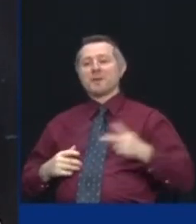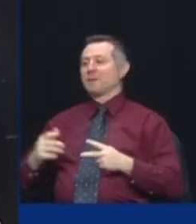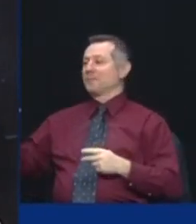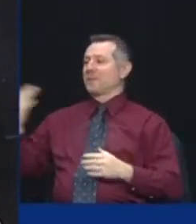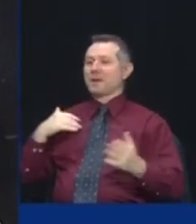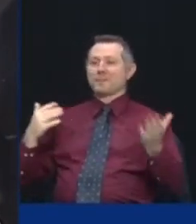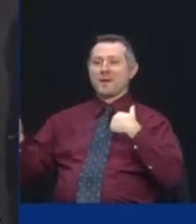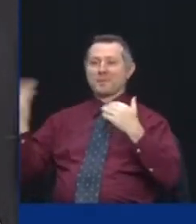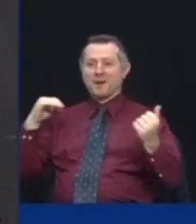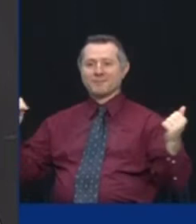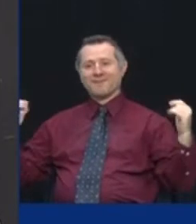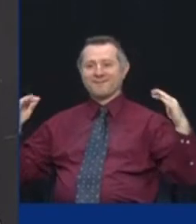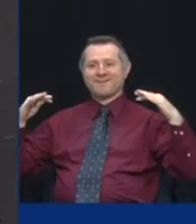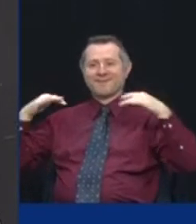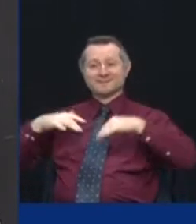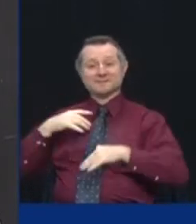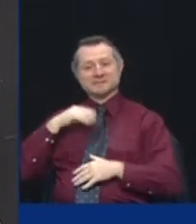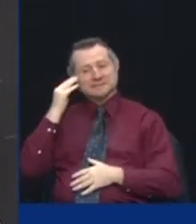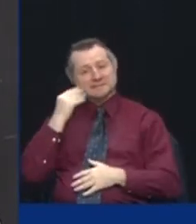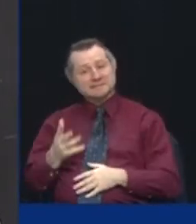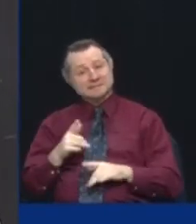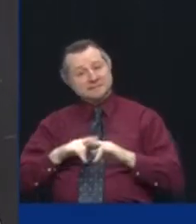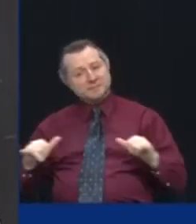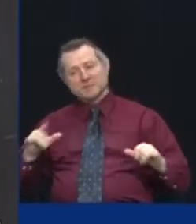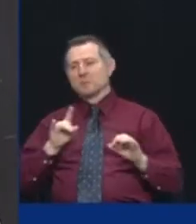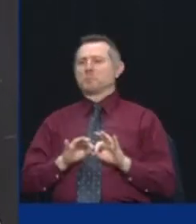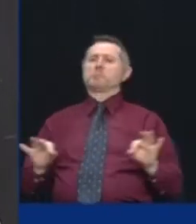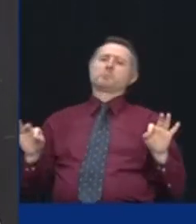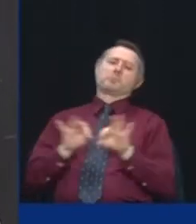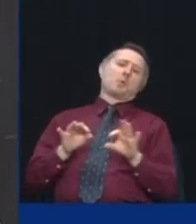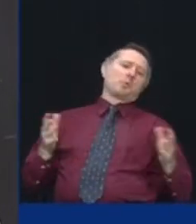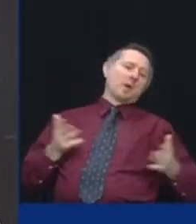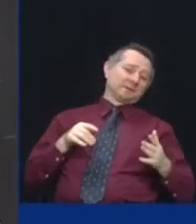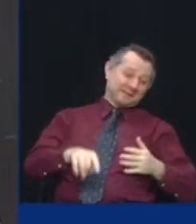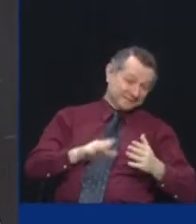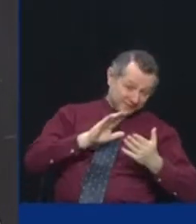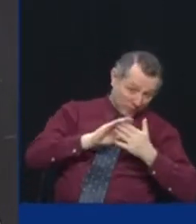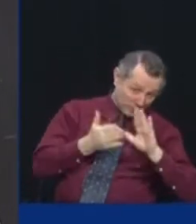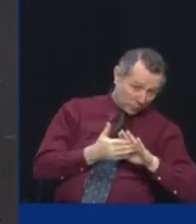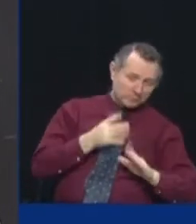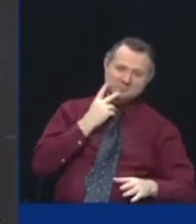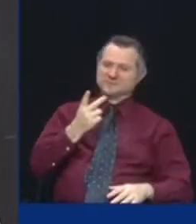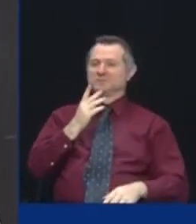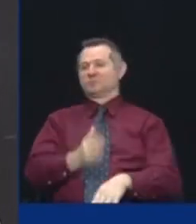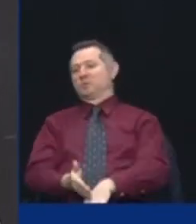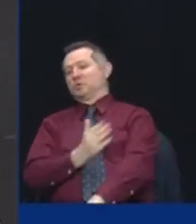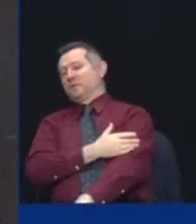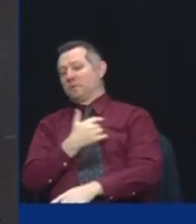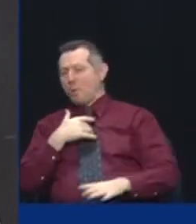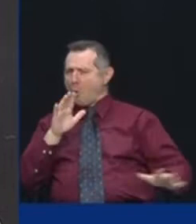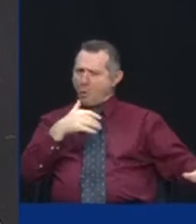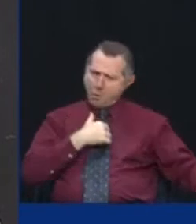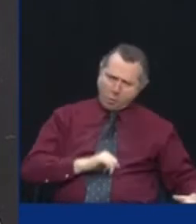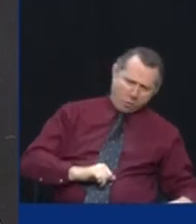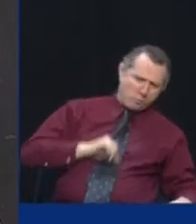TO NEW OPPORTUNITIES FOR US IN TERMS OF FANS COMING TO THE BALLPARK. BUT IT'S ALSO FUNDAMENTALLY